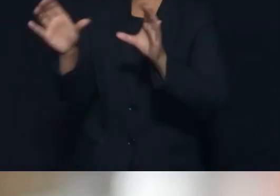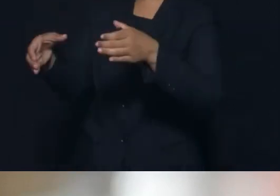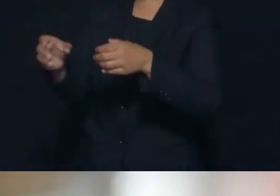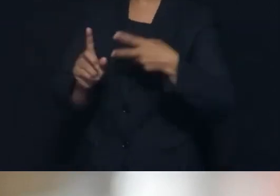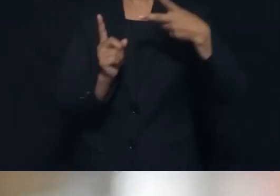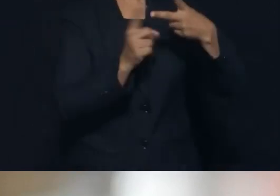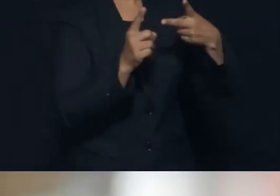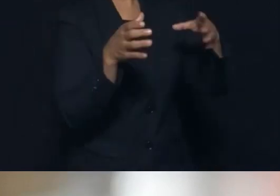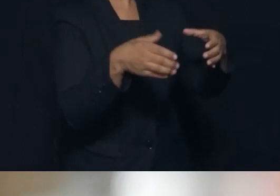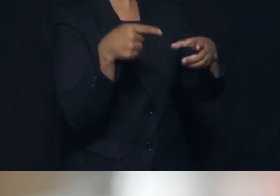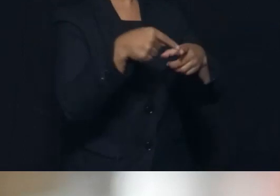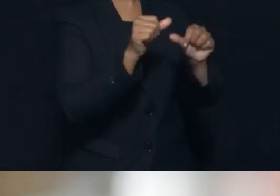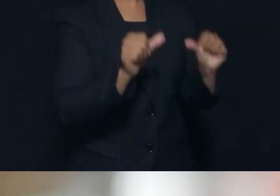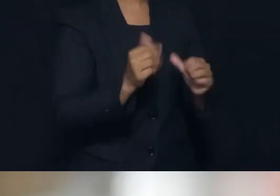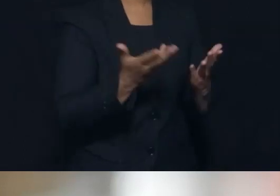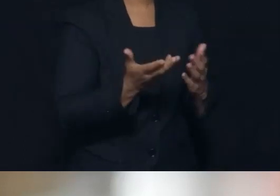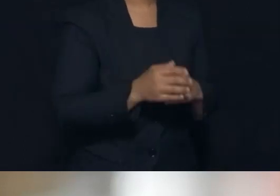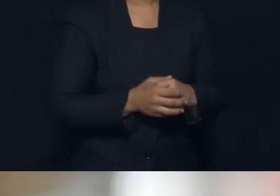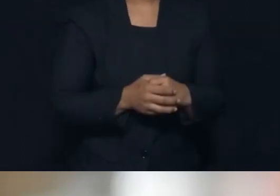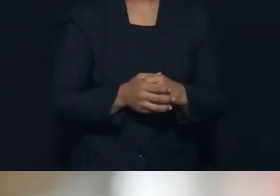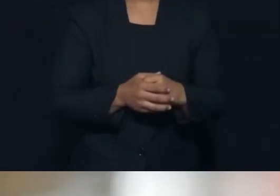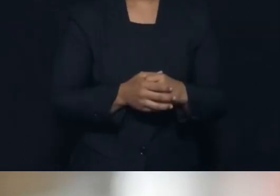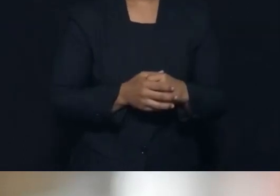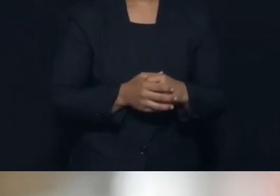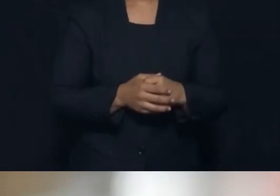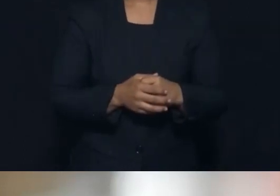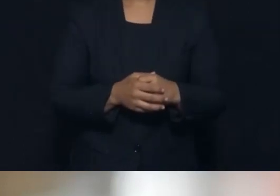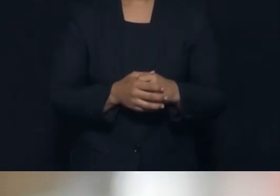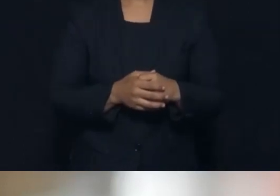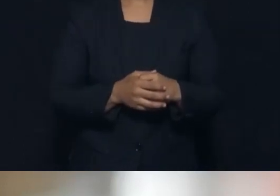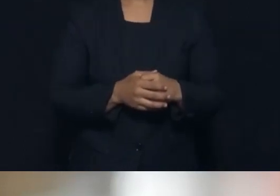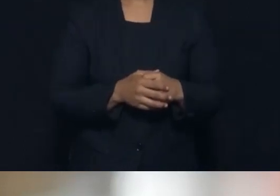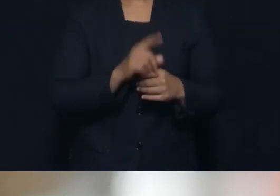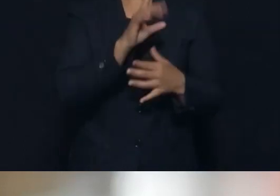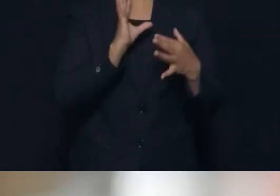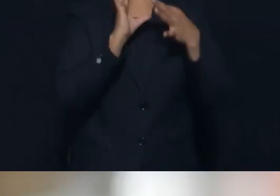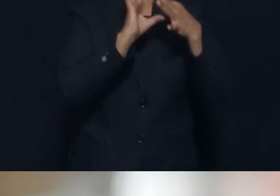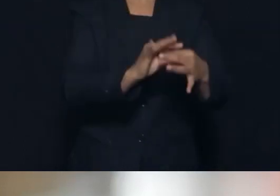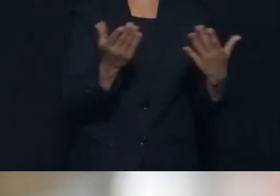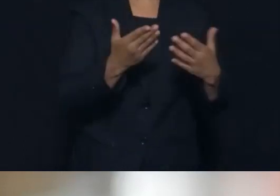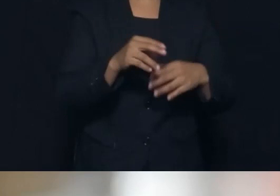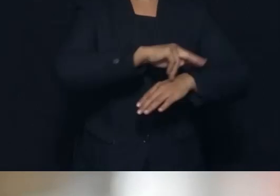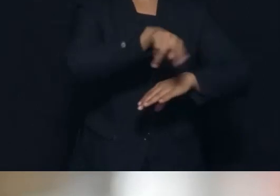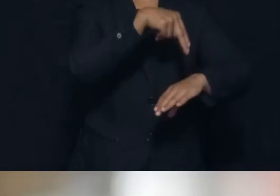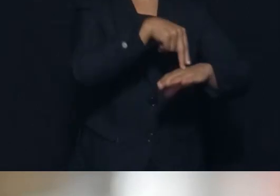public administrations, responsible for legislation. Public authorities, responsible for market and compliance of service of accessibility obligations. Providers of services for persons with disabilities.